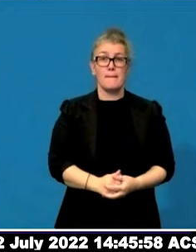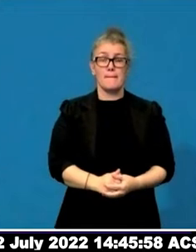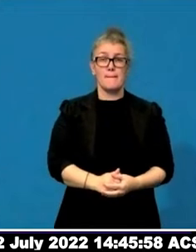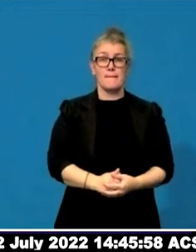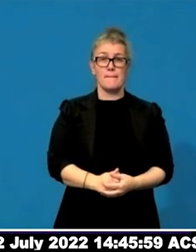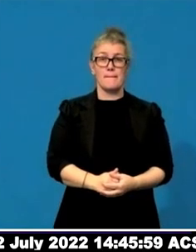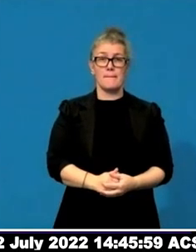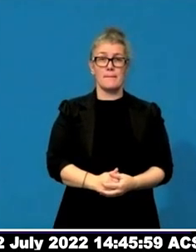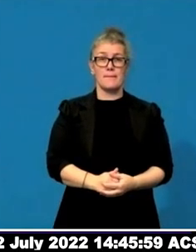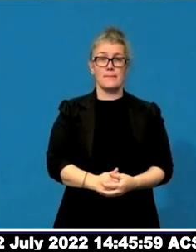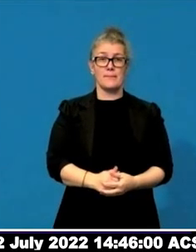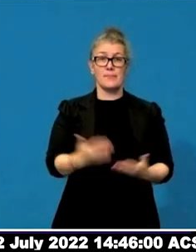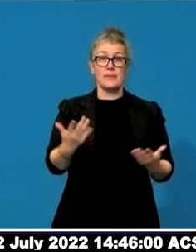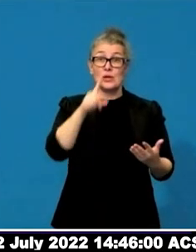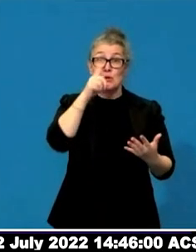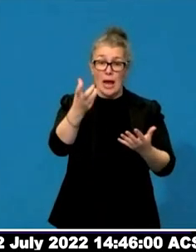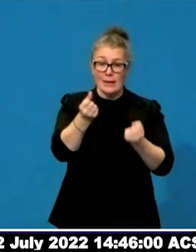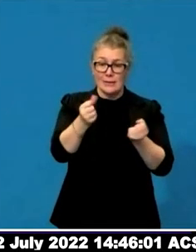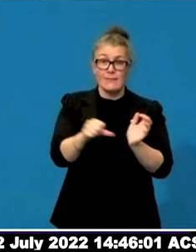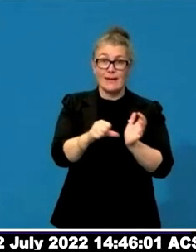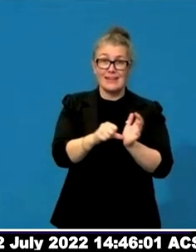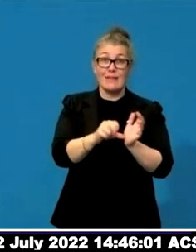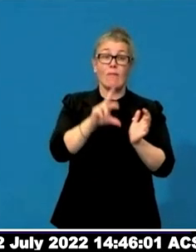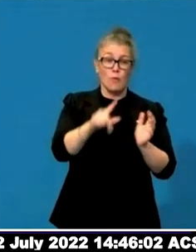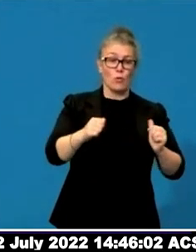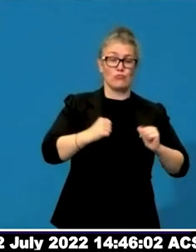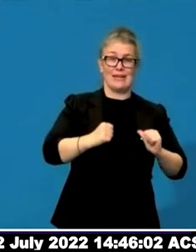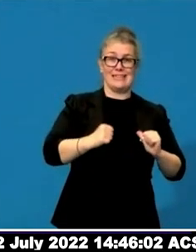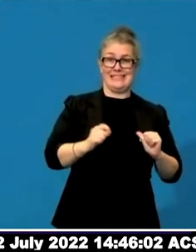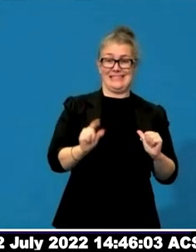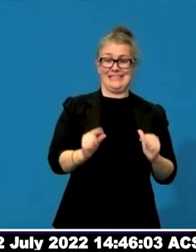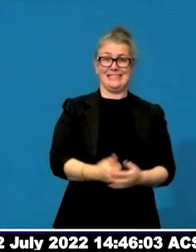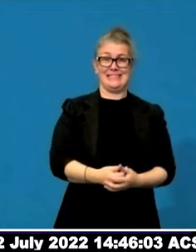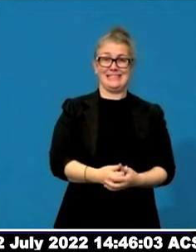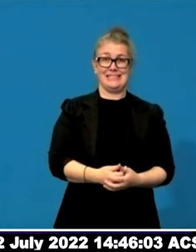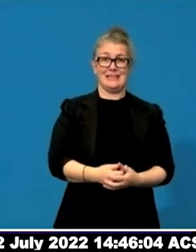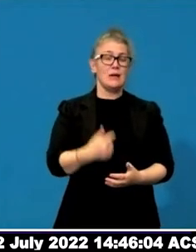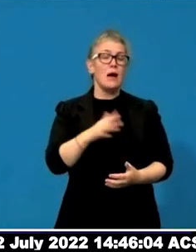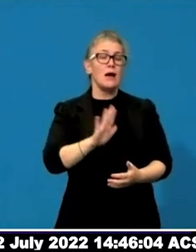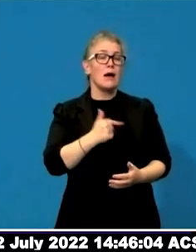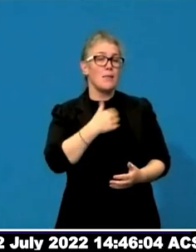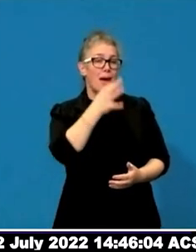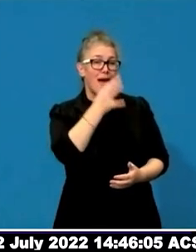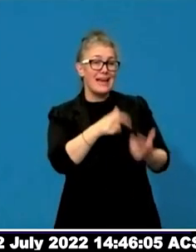You can't get funding for training. I appreciate that. But I'm asking you whether you would like the system to -